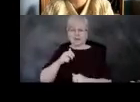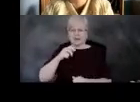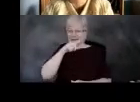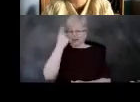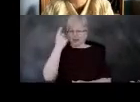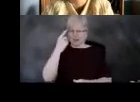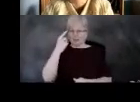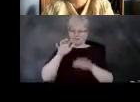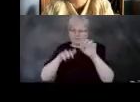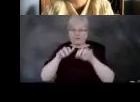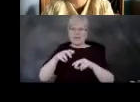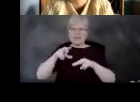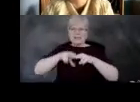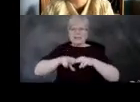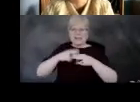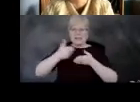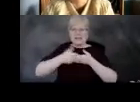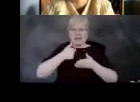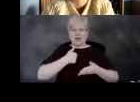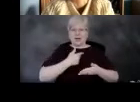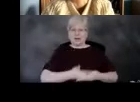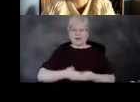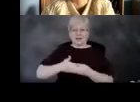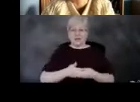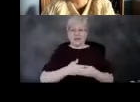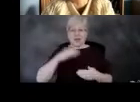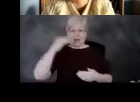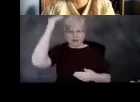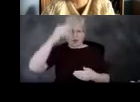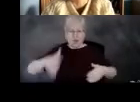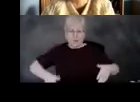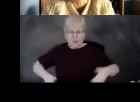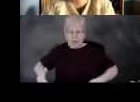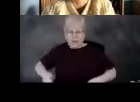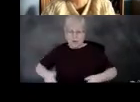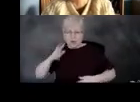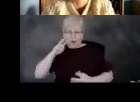and addled baboon clutches a paper, deeply focused on it. The baby looks off in the distance.